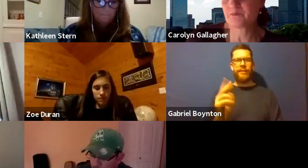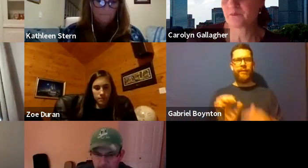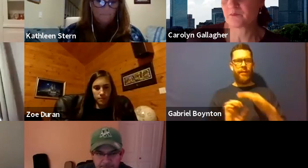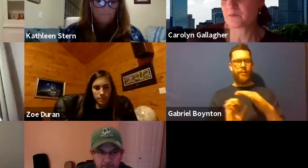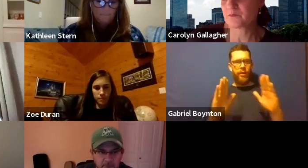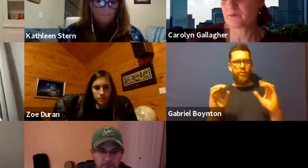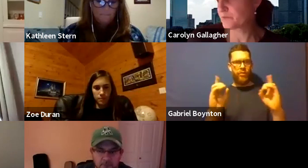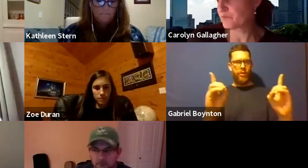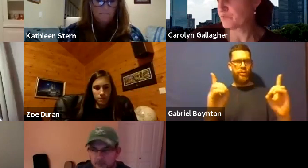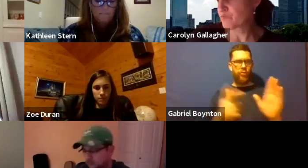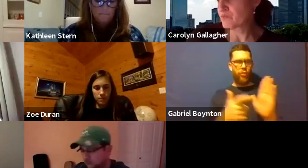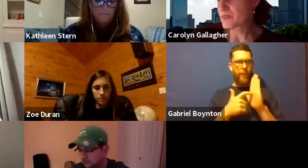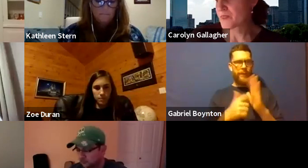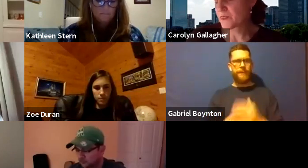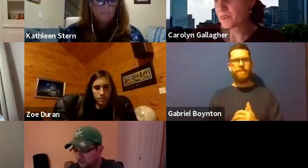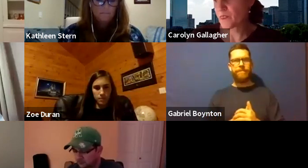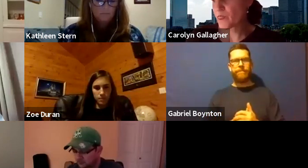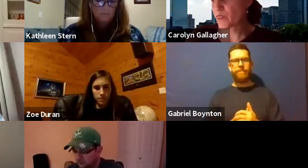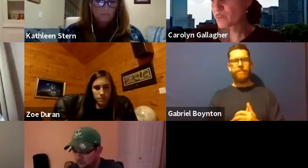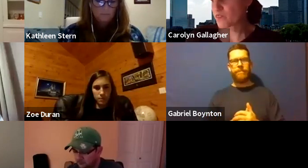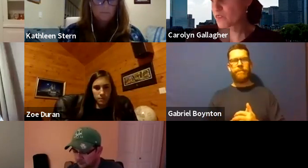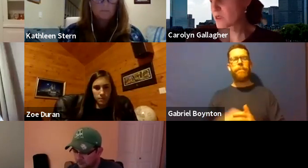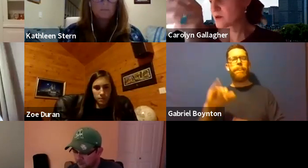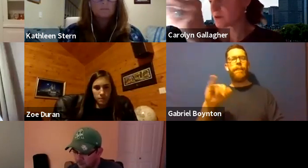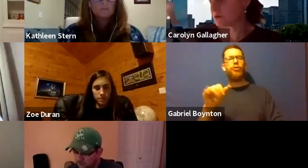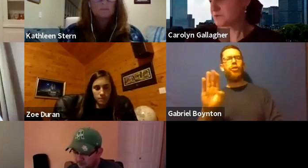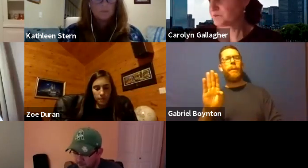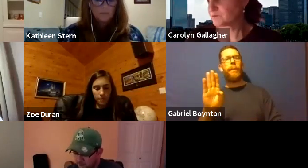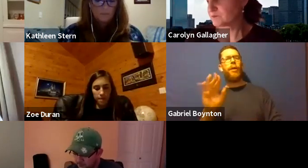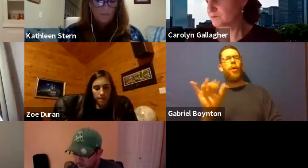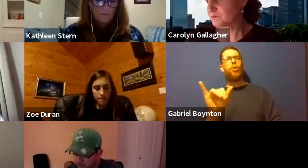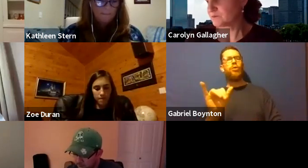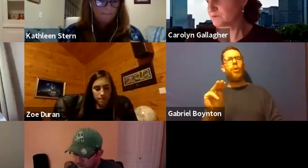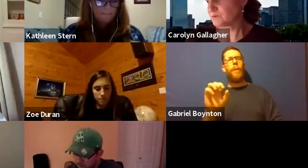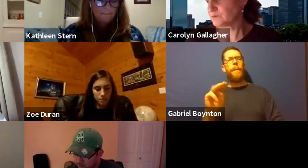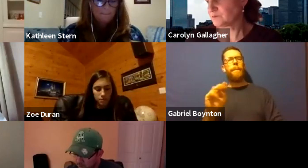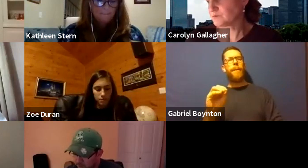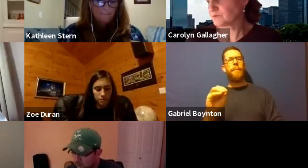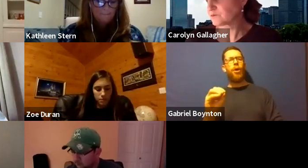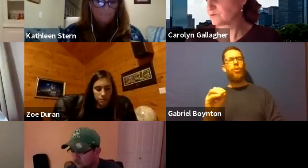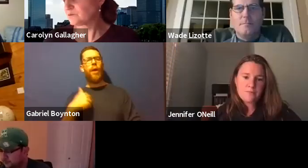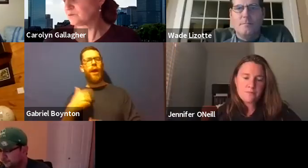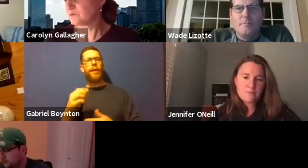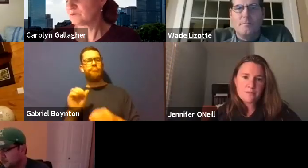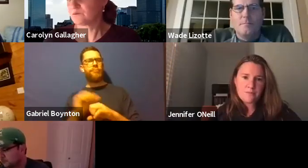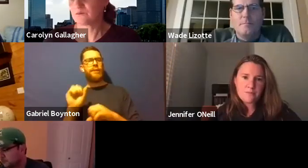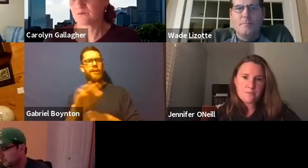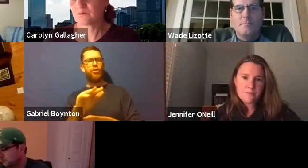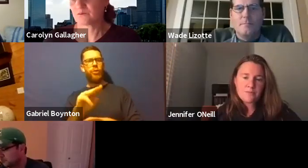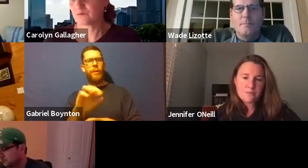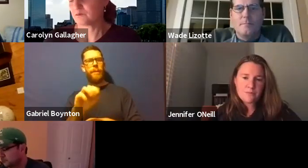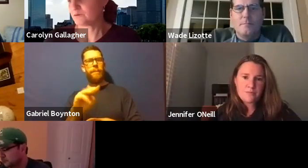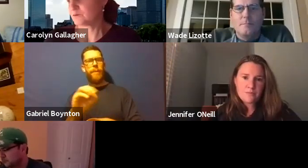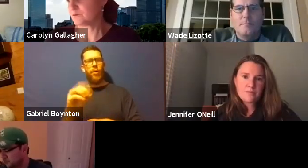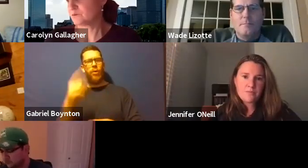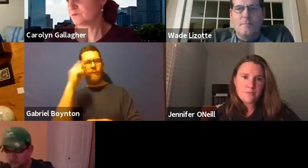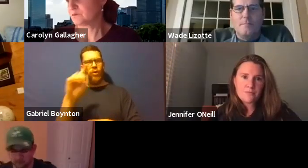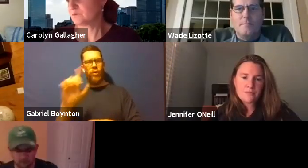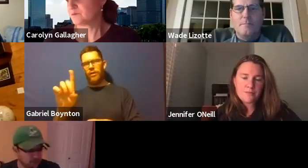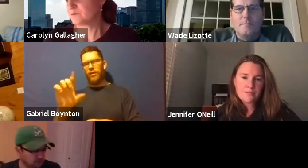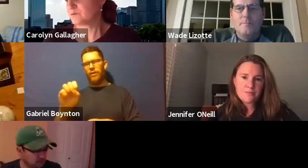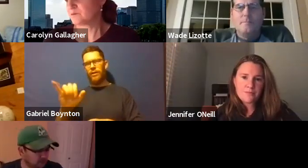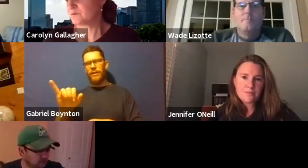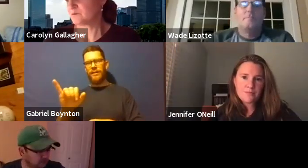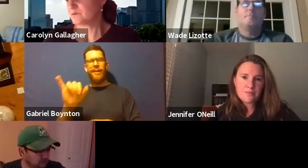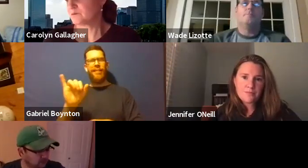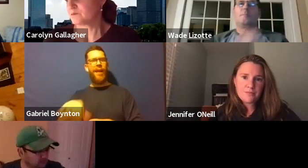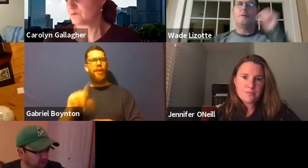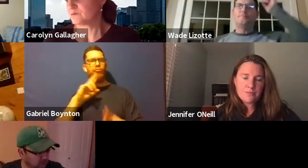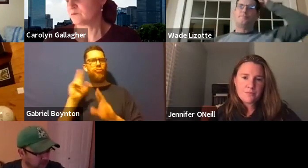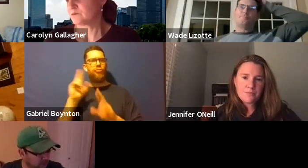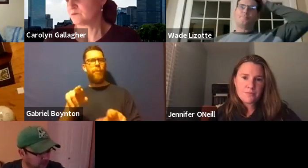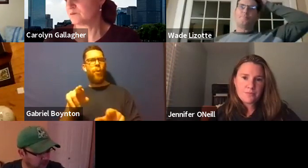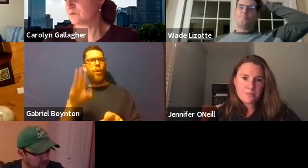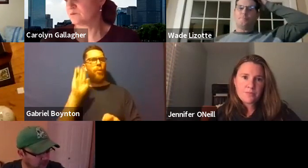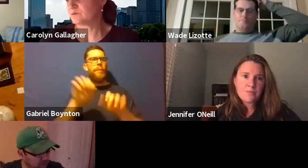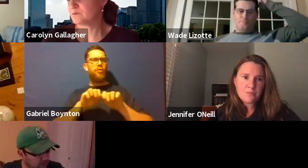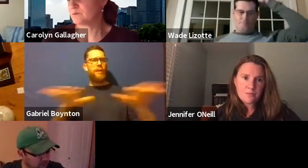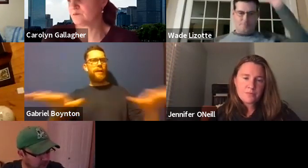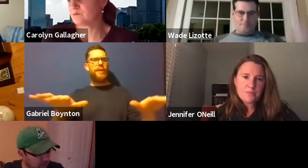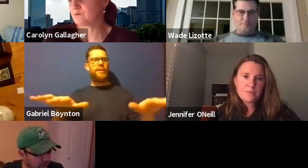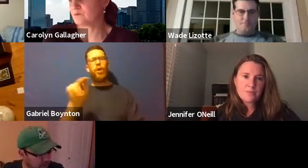Joe Baeta, Supt. : But thank you. Just to let you know you received a memo for me about the dessie structured learning time reporting requirements you have the actual report that we had to complete and it will be released tomorrow to the note and public school staff and to yourself. Early in the morning.